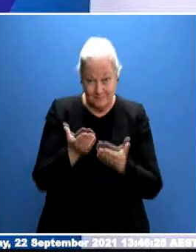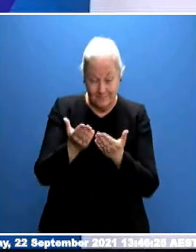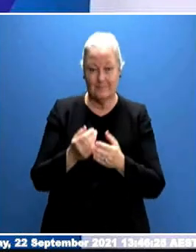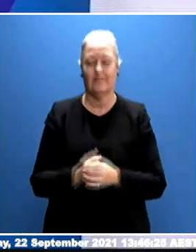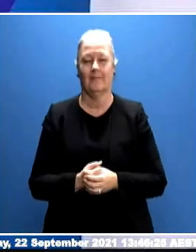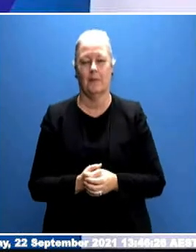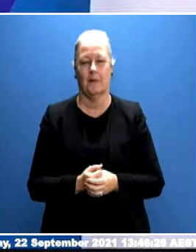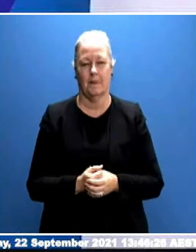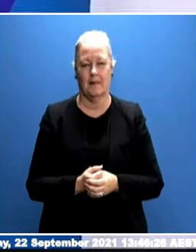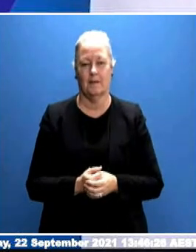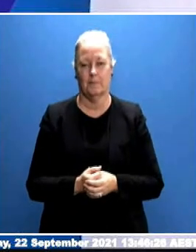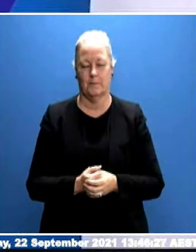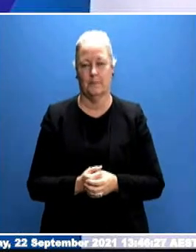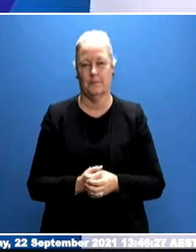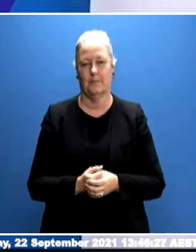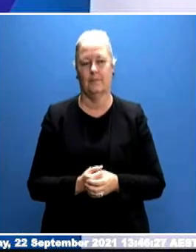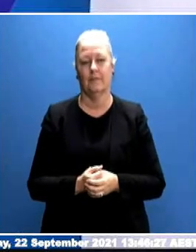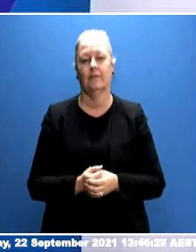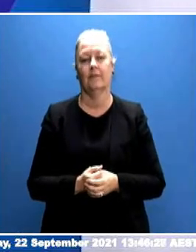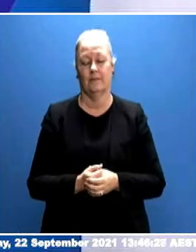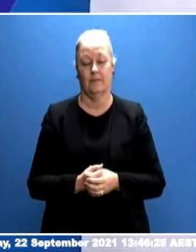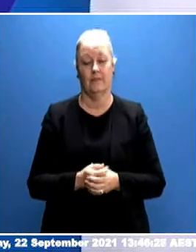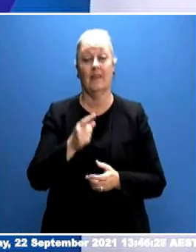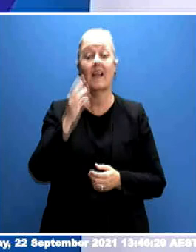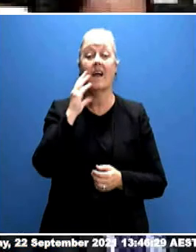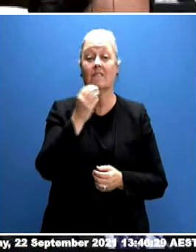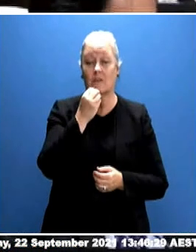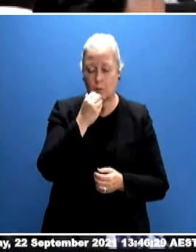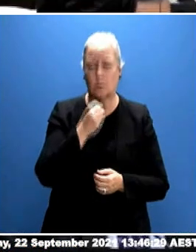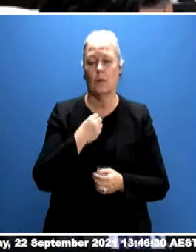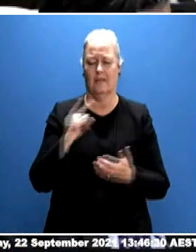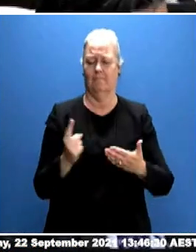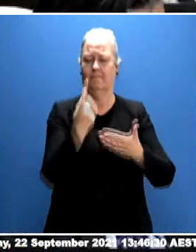This afternoon we'll hear from Ms Astrid Kalders, the Executive